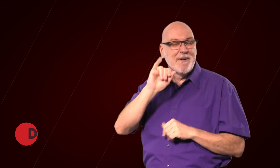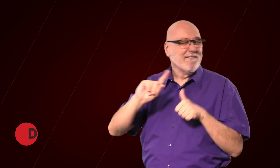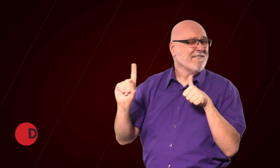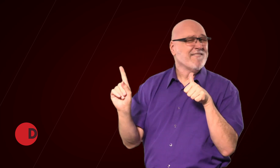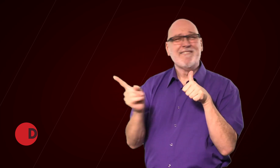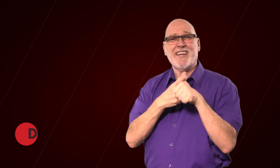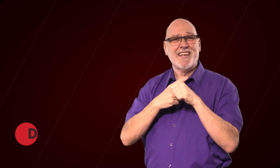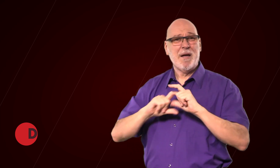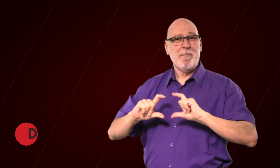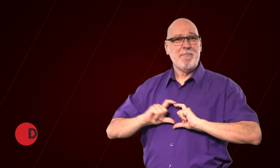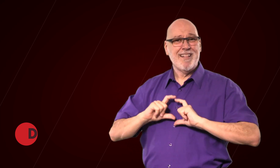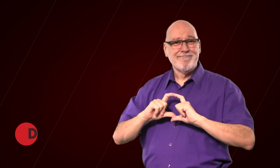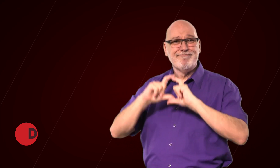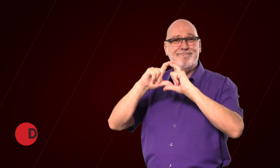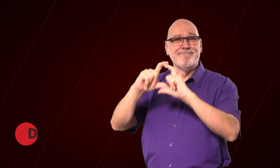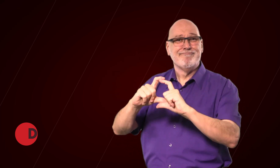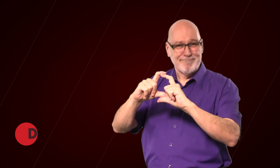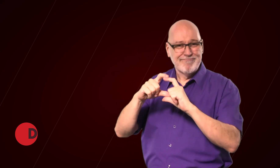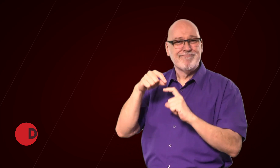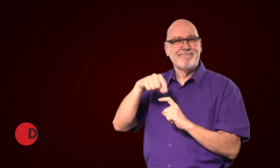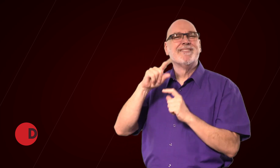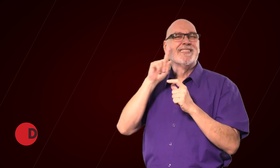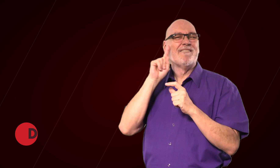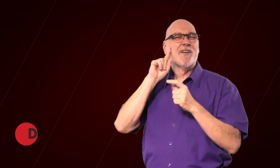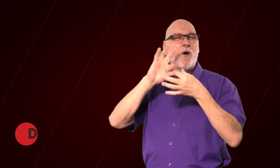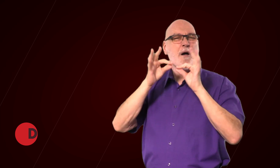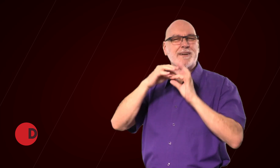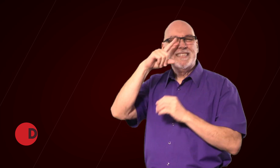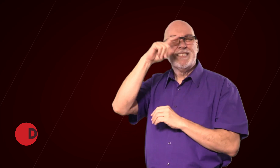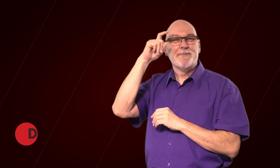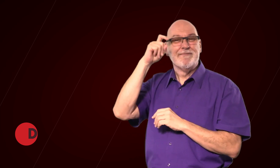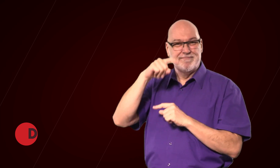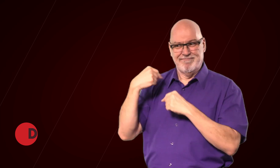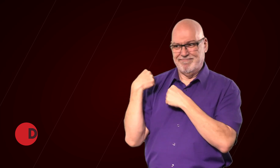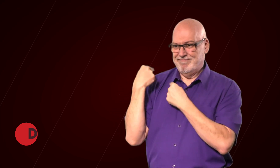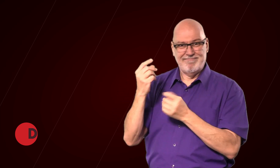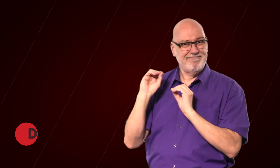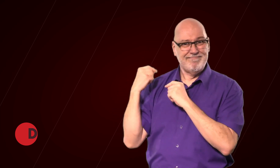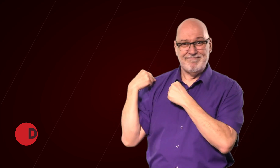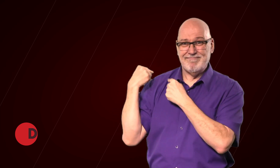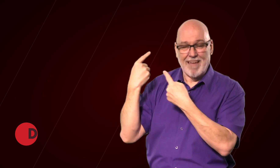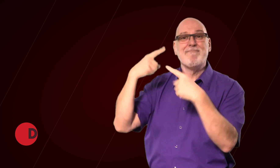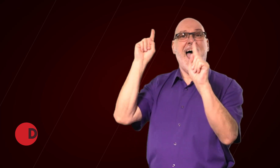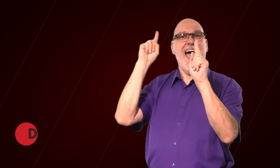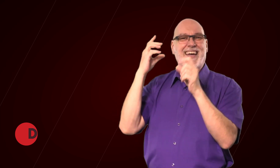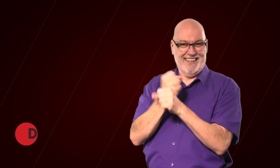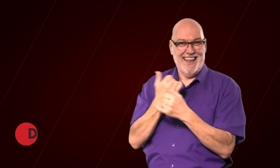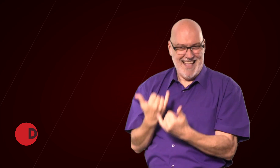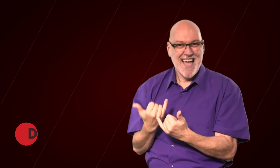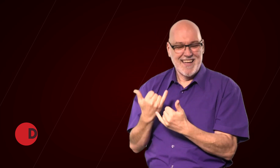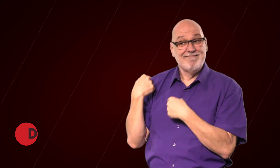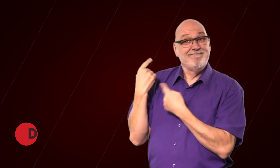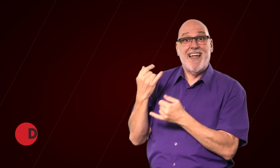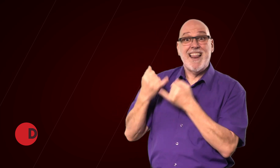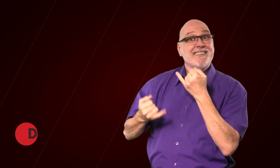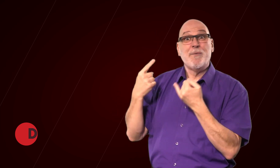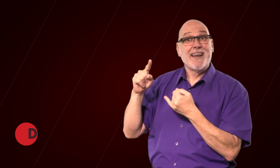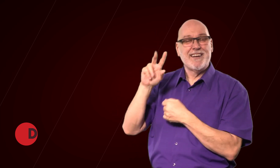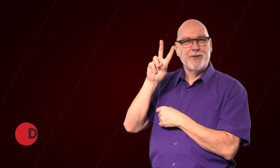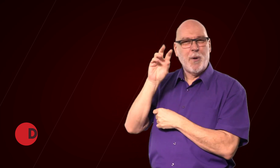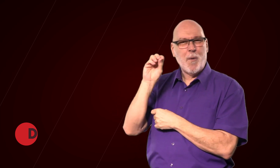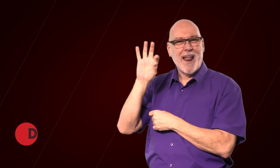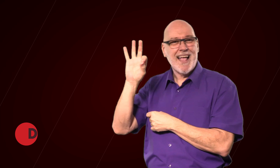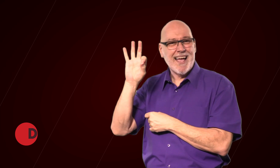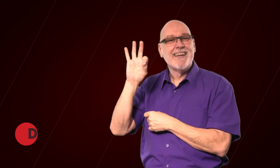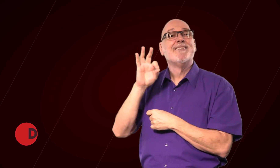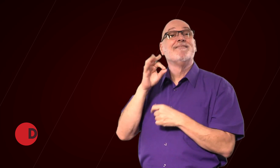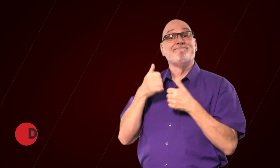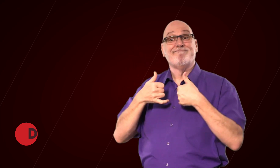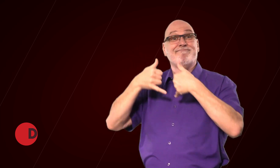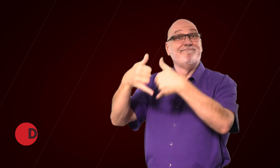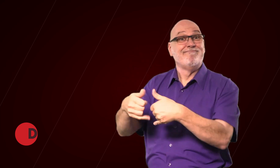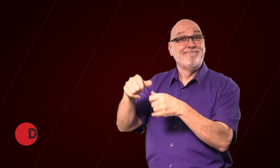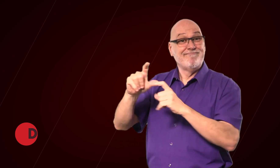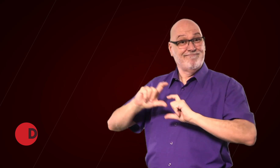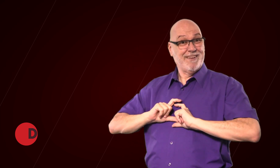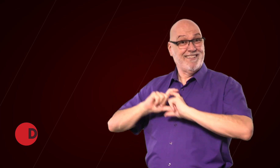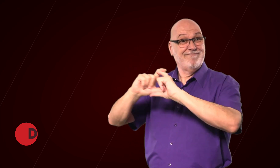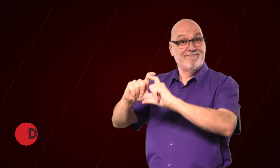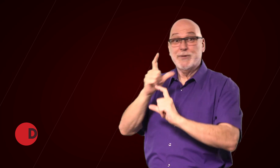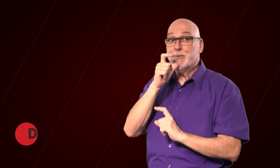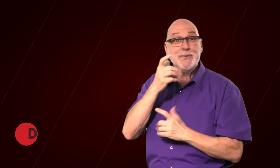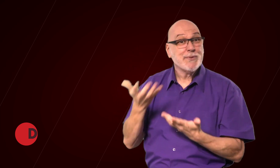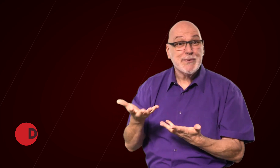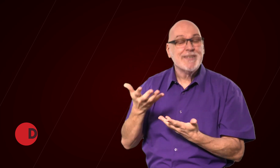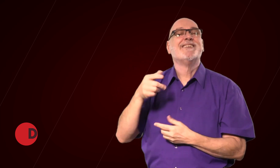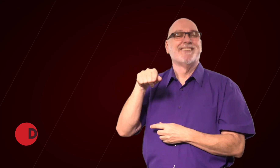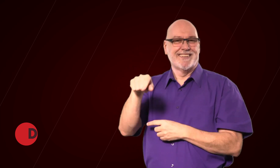A first ever medal at the Summer Deaflympics since 2009 by a Canadian athlete,